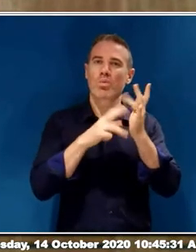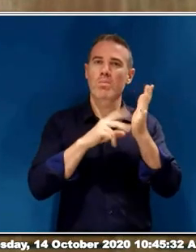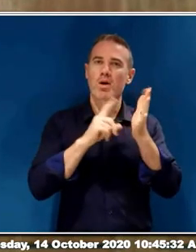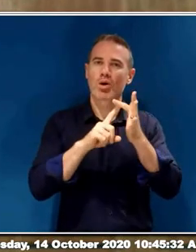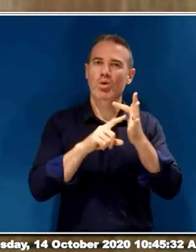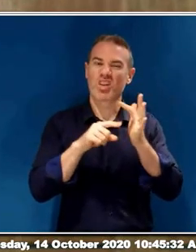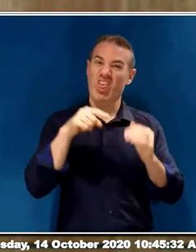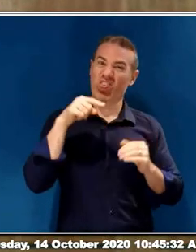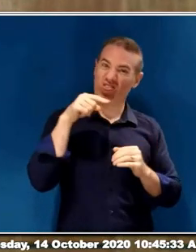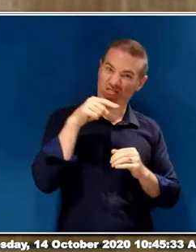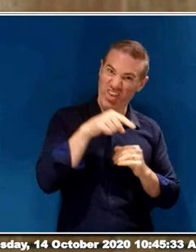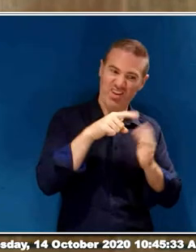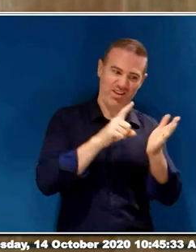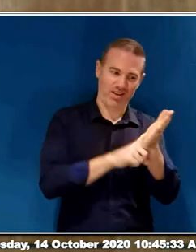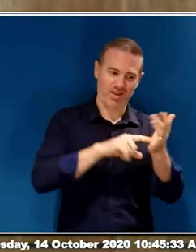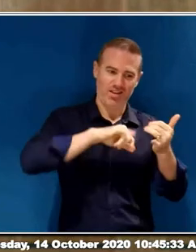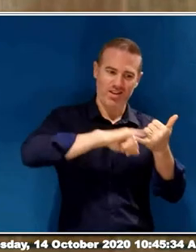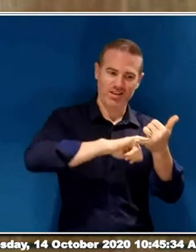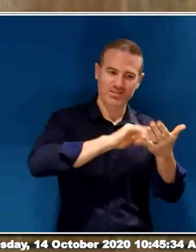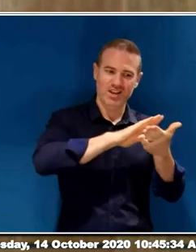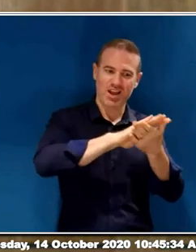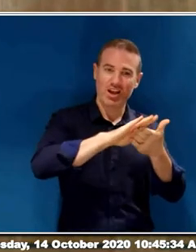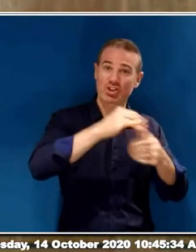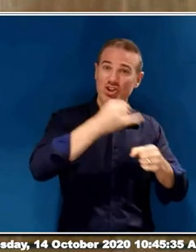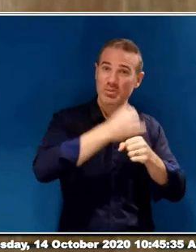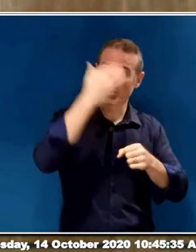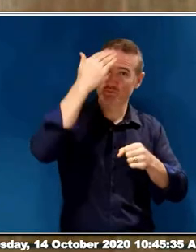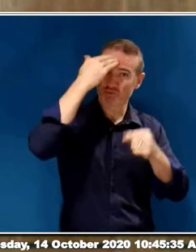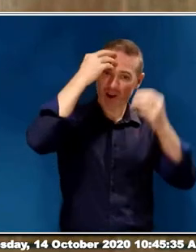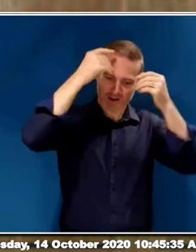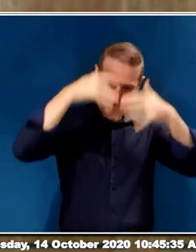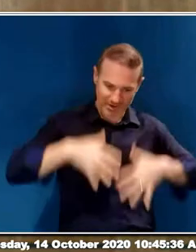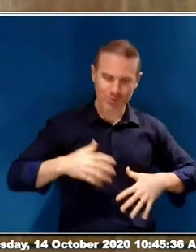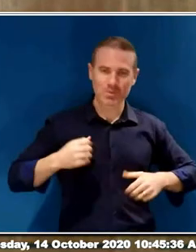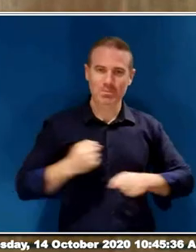With the change in medication, I questioned maybe whether